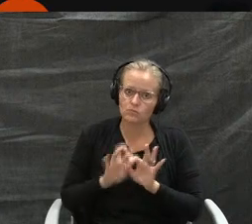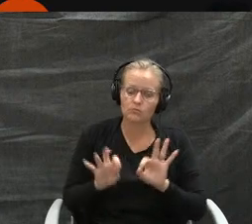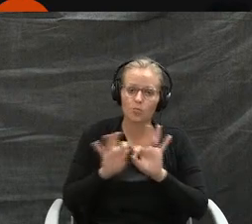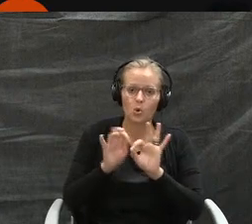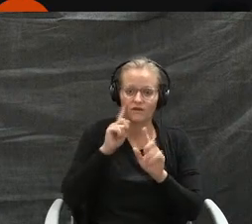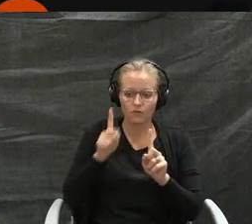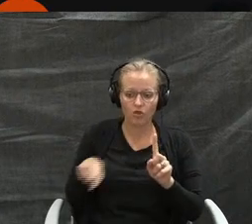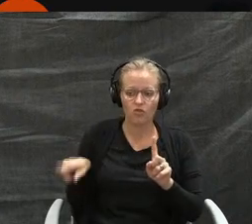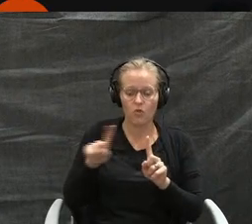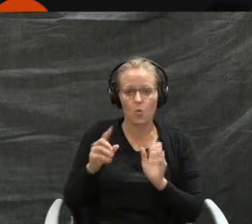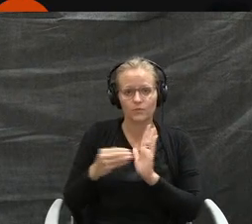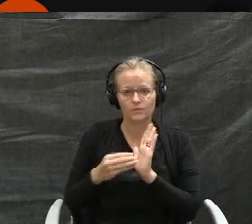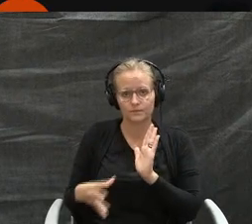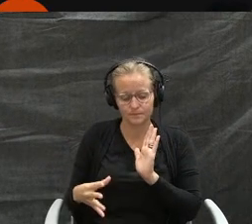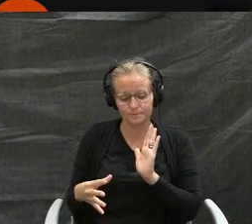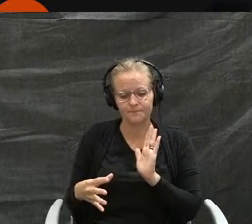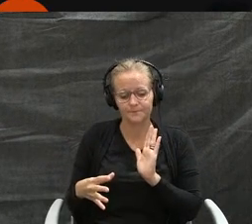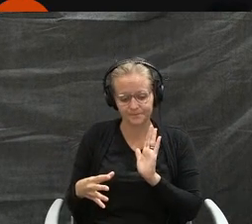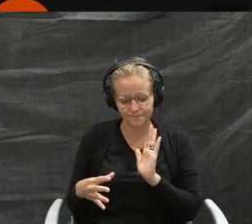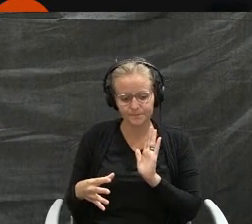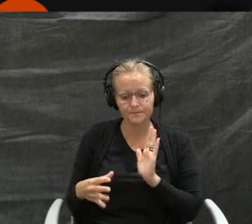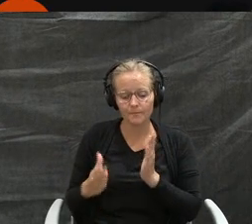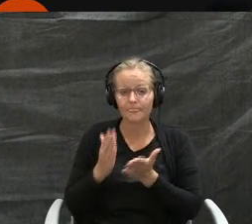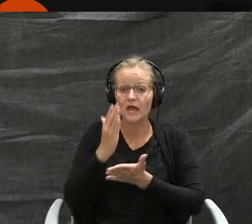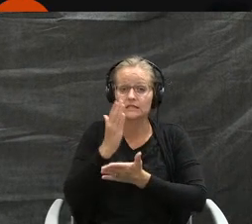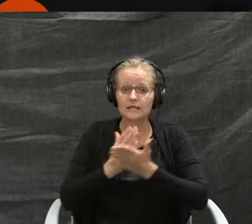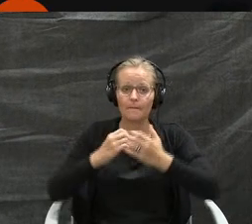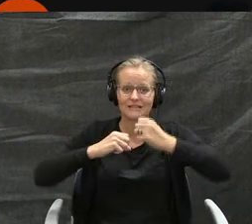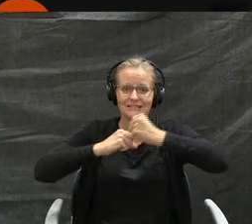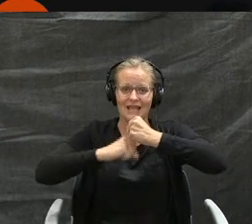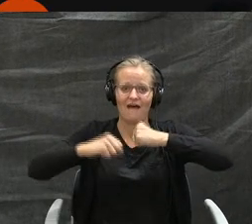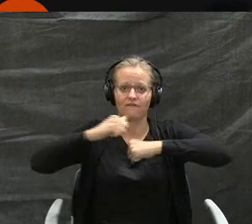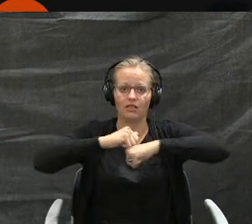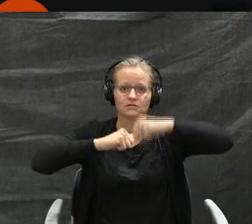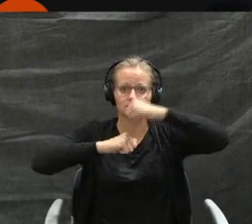important. Uh, in some of these scaffolds can include Paris and